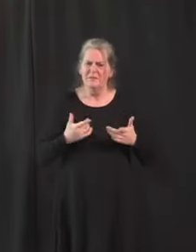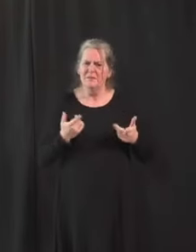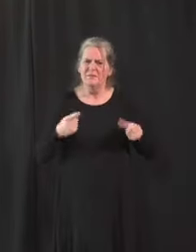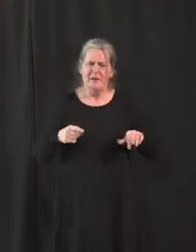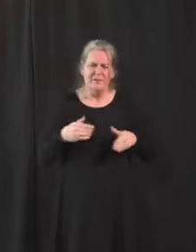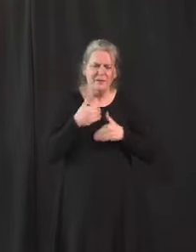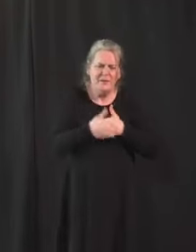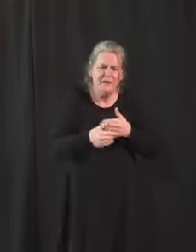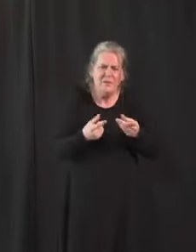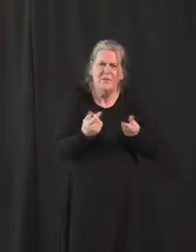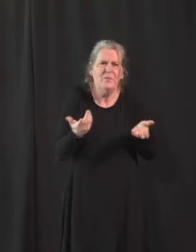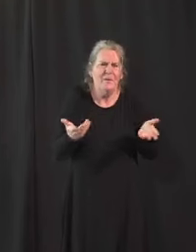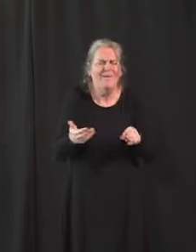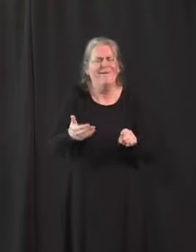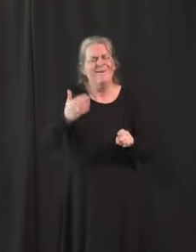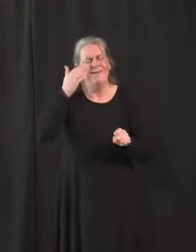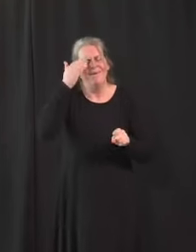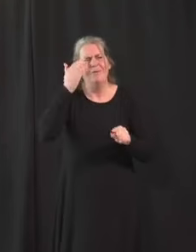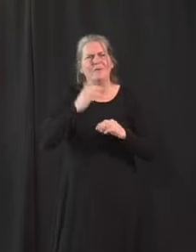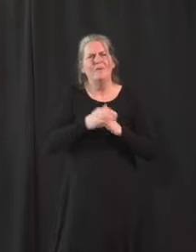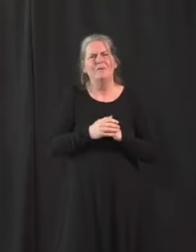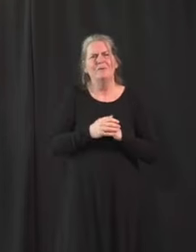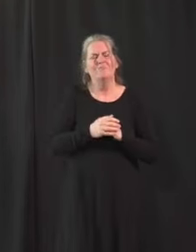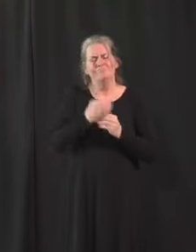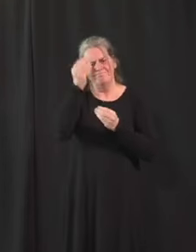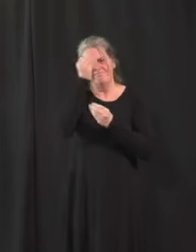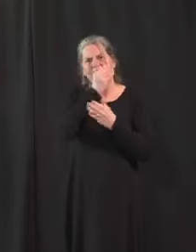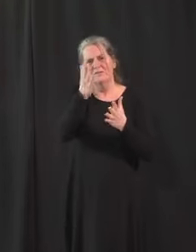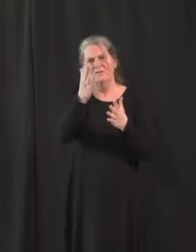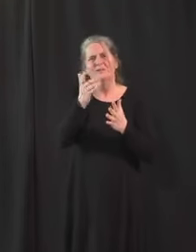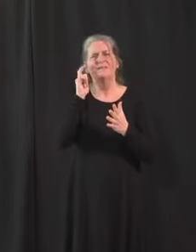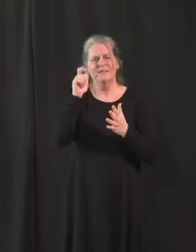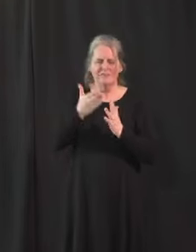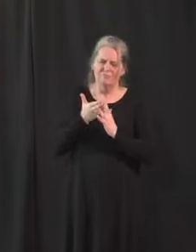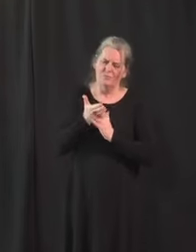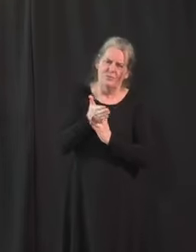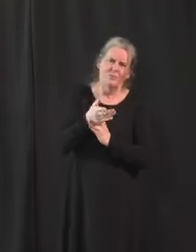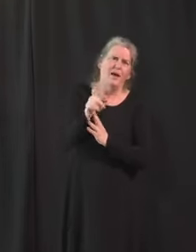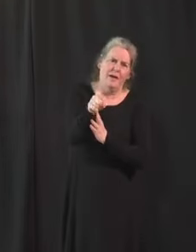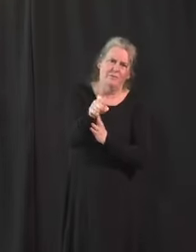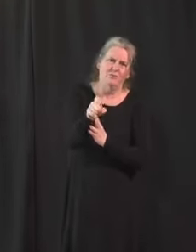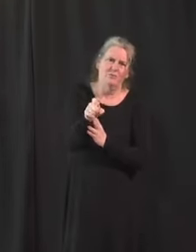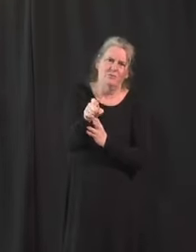NOW IS THAT WE STILL HAVE A LONG ROAD AHEAD OF US IN THE FIGHT AGAINST COVID-19.